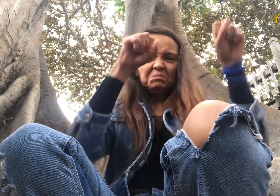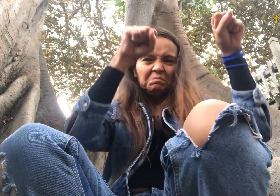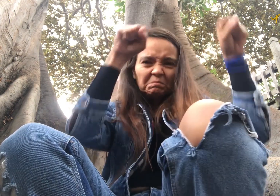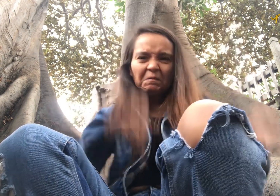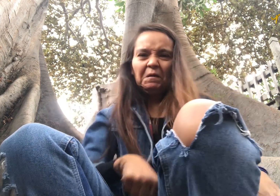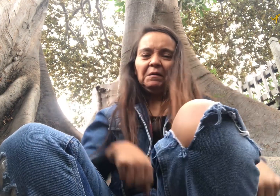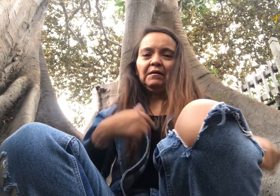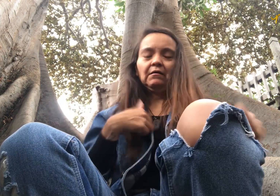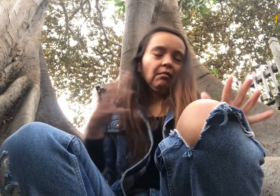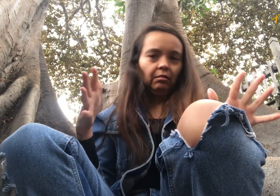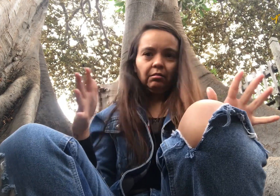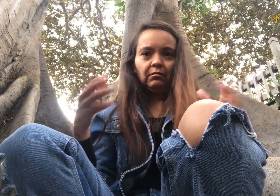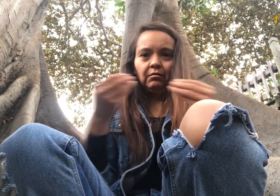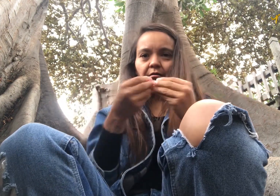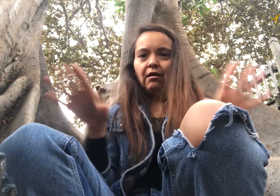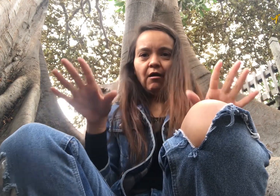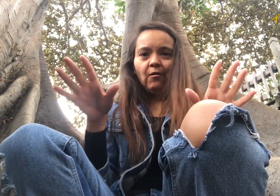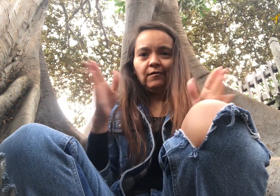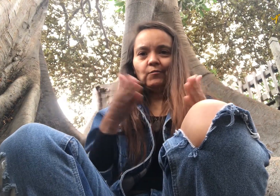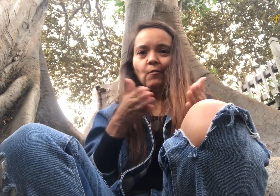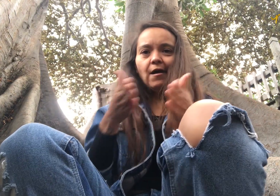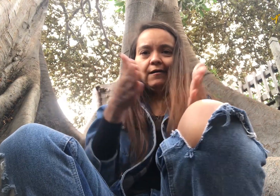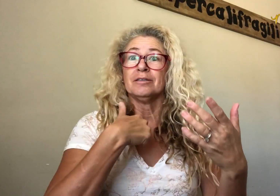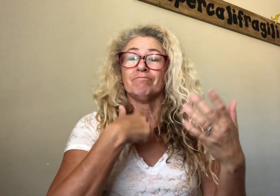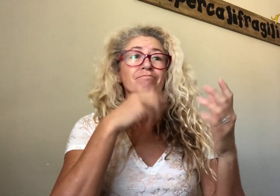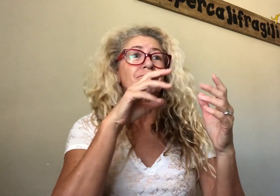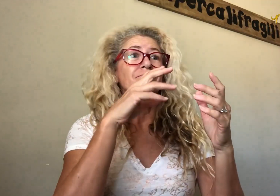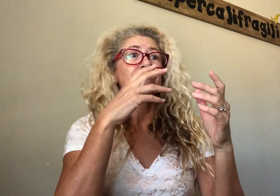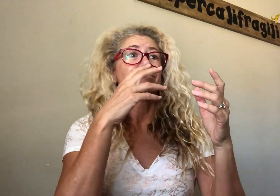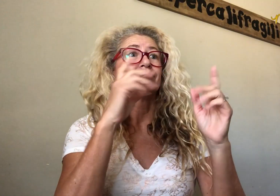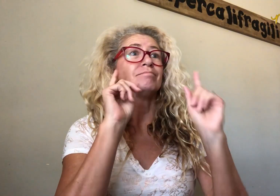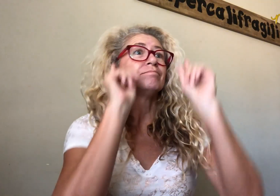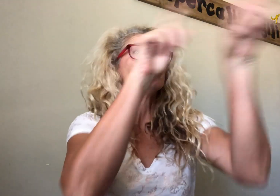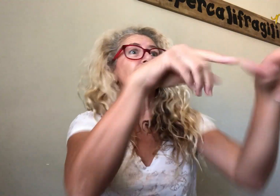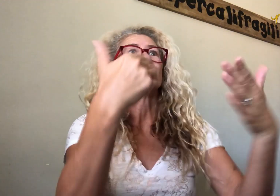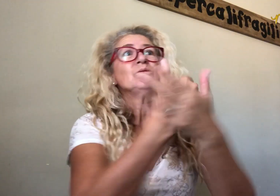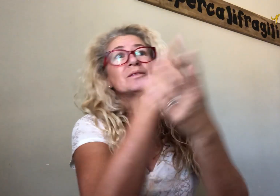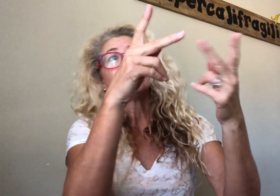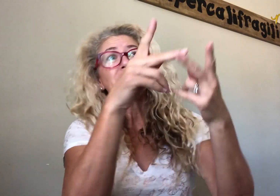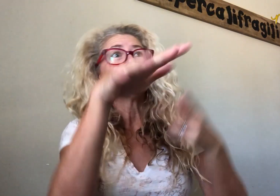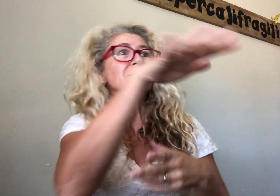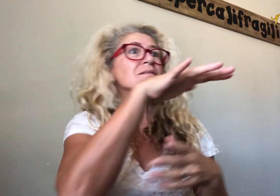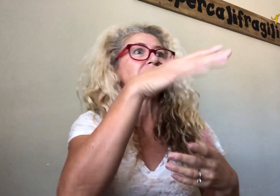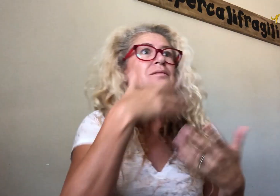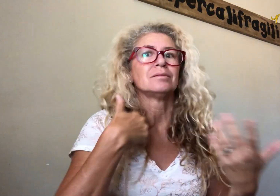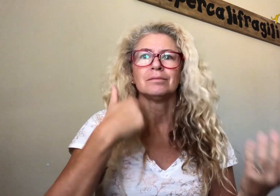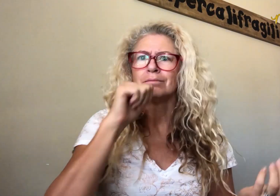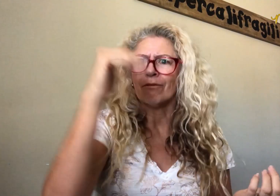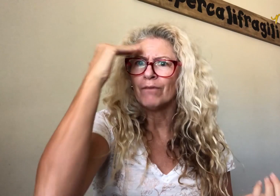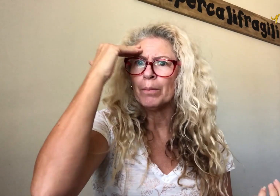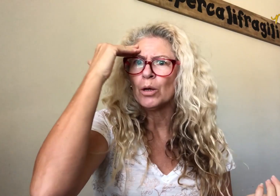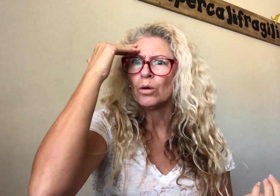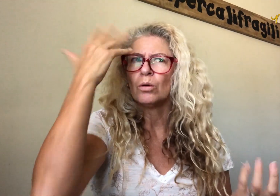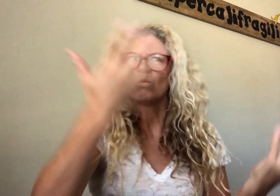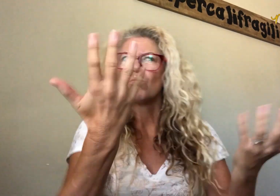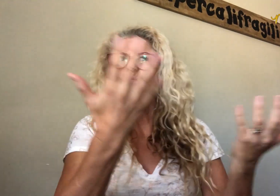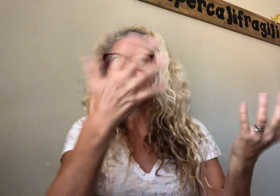Then it kinda turns everything upside down and I lose my way. I'll go to a new place, or one I'm not too familiar with,